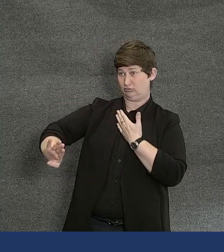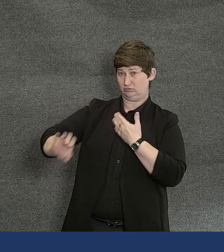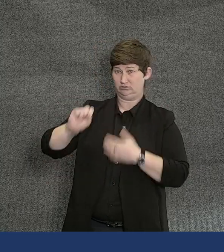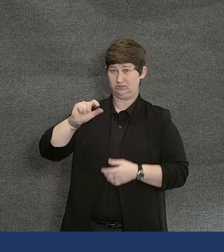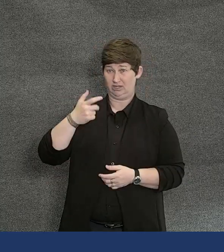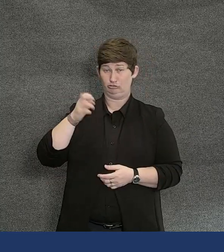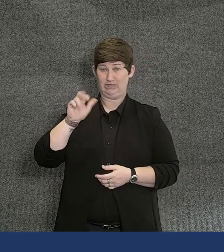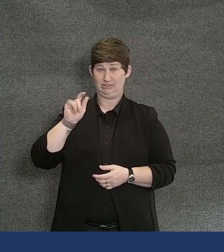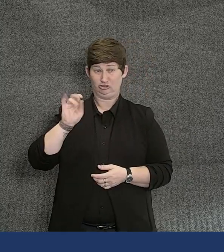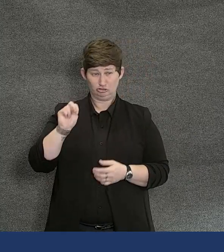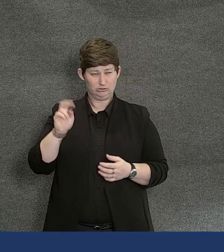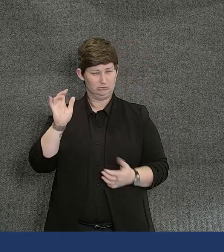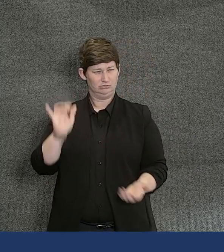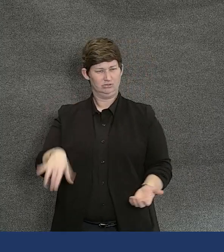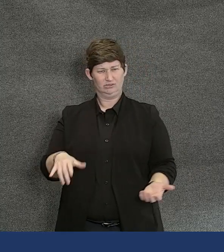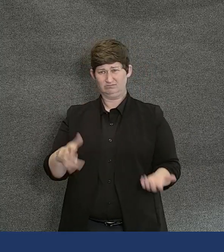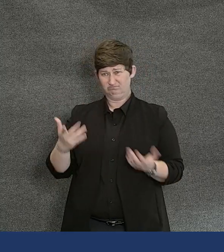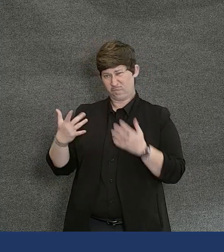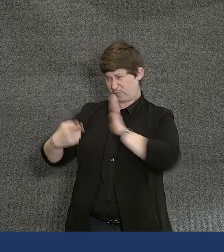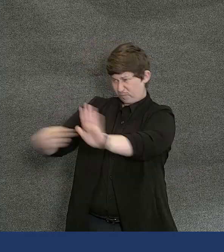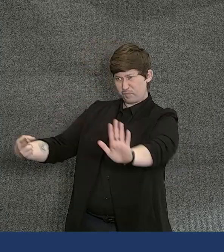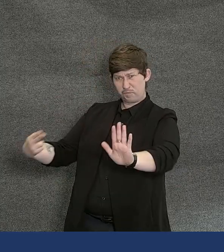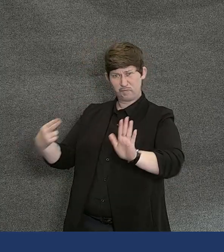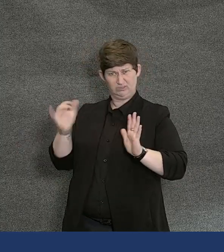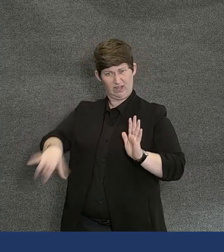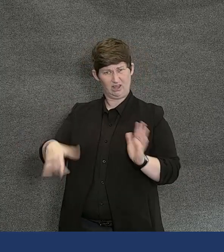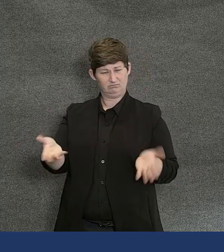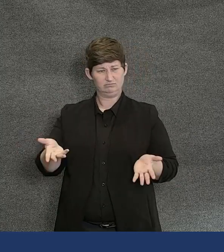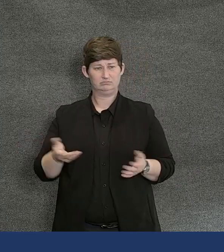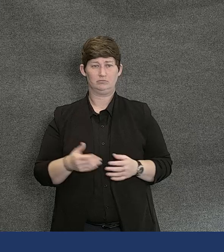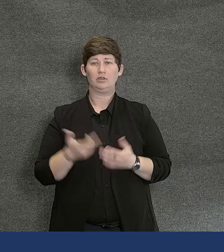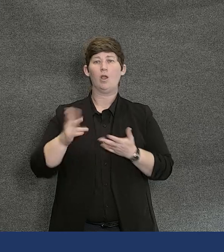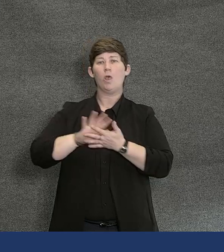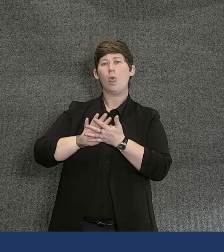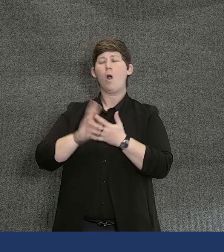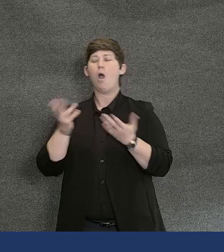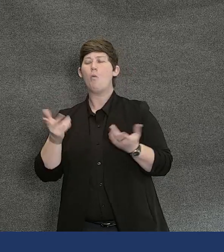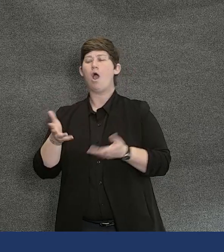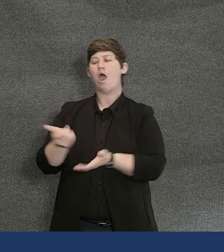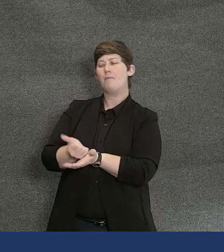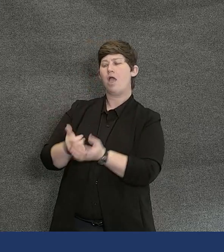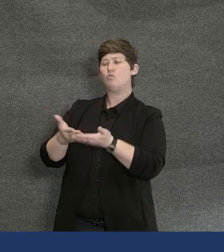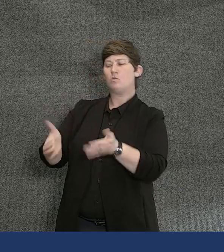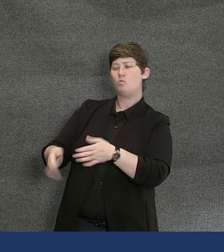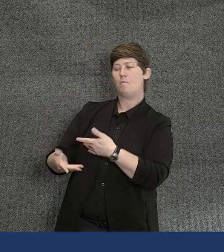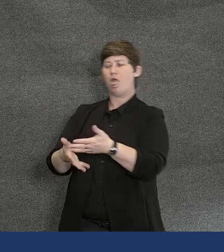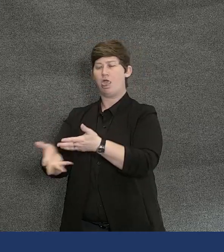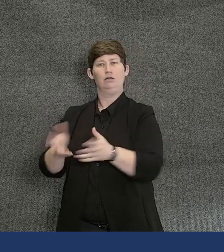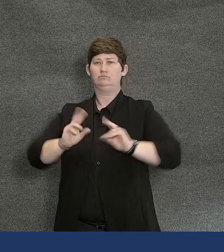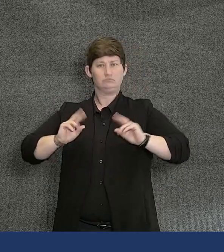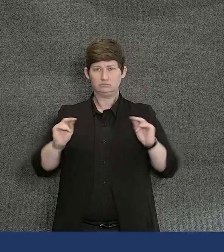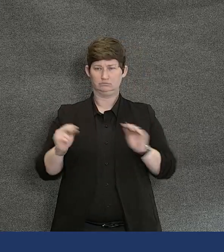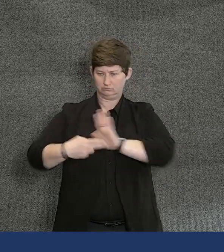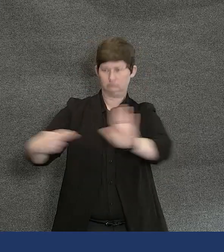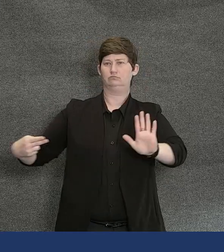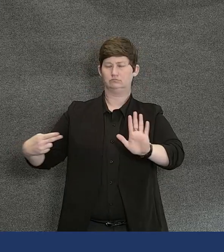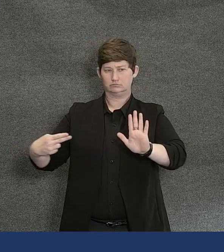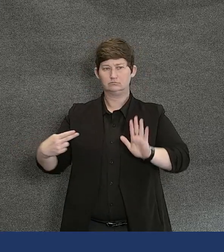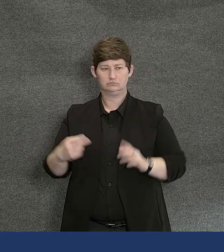And we have to stop tap dancing around it and say it out loud. The lack of funding for the services and supports